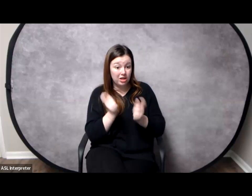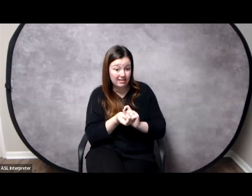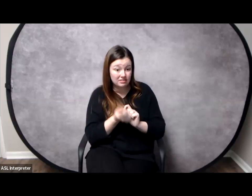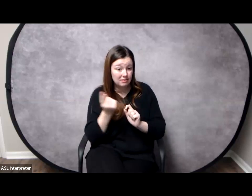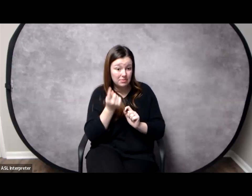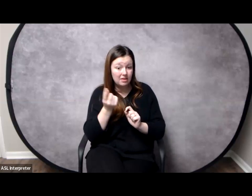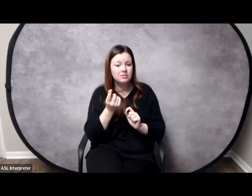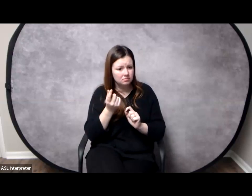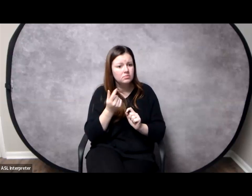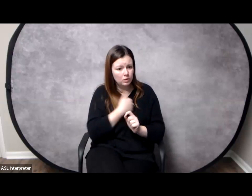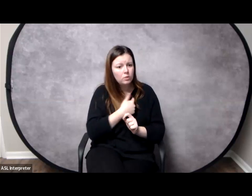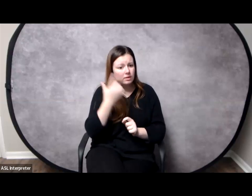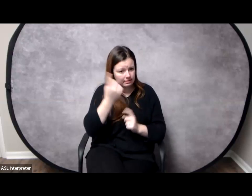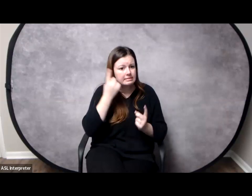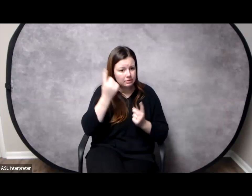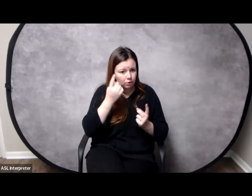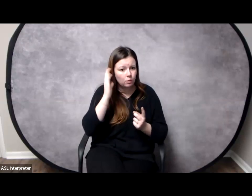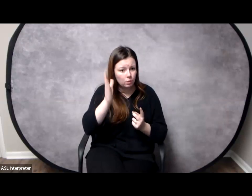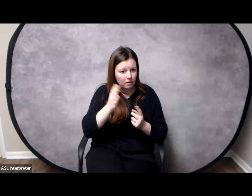This is an area where consistency is helpful.